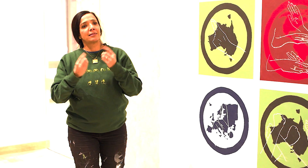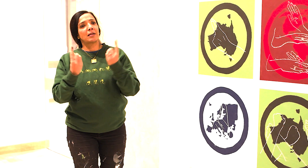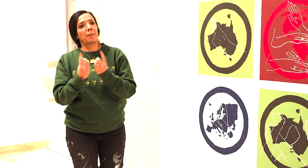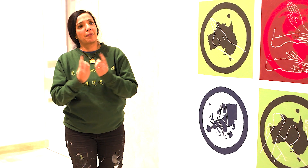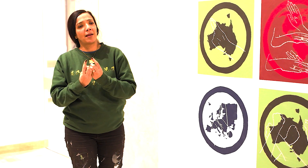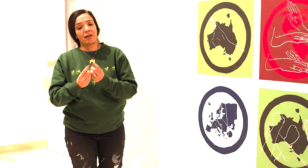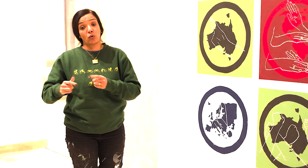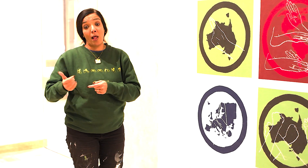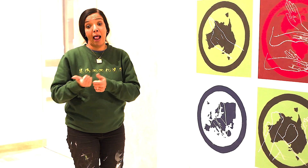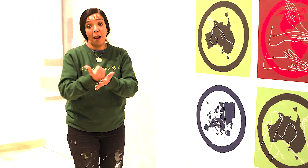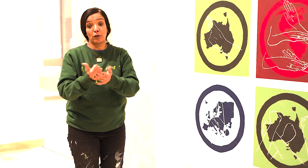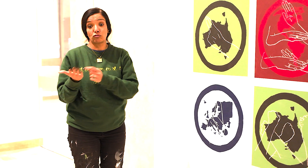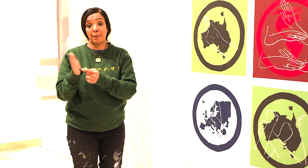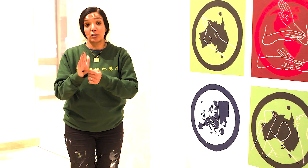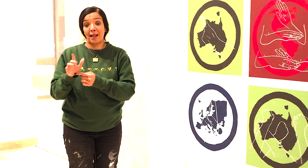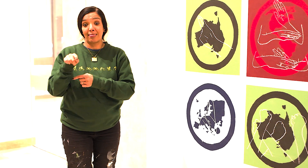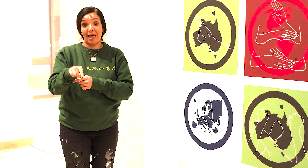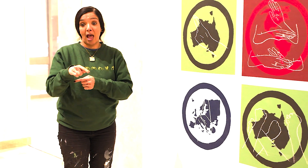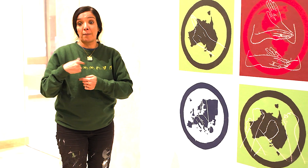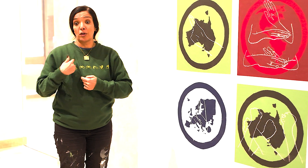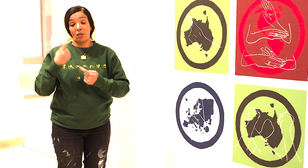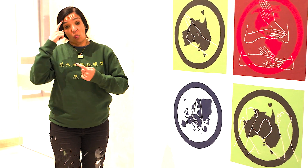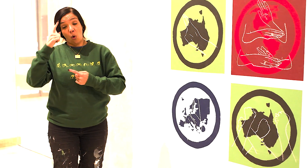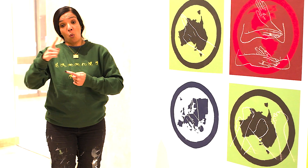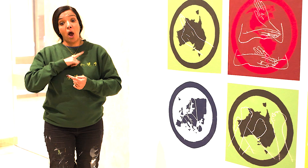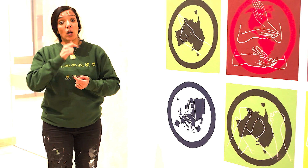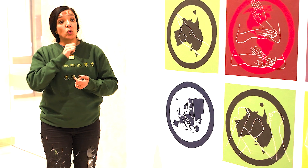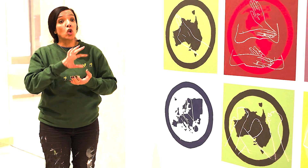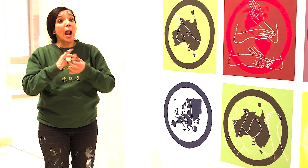and we created something to represent them.